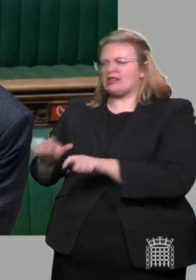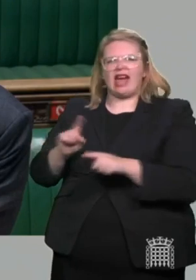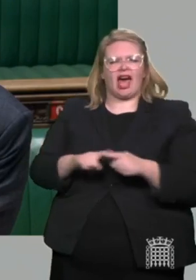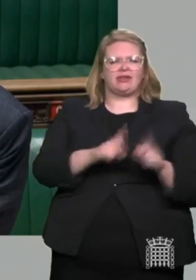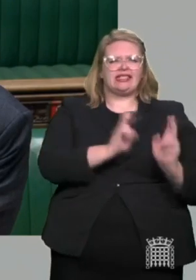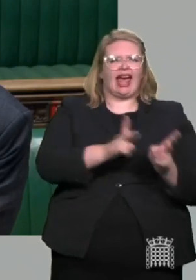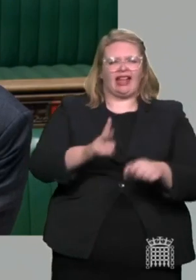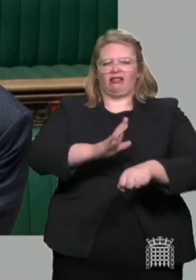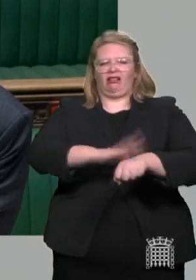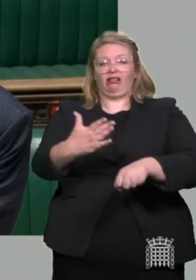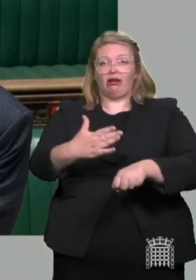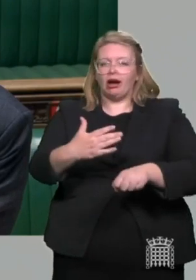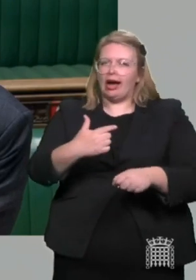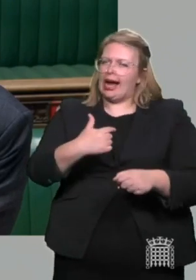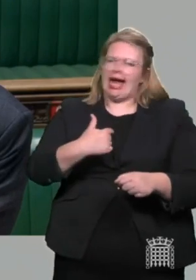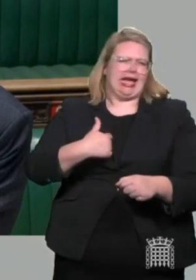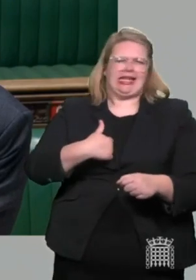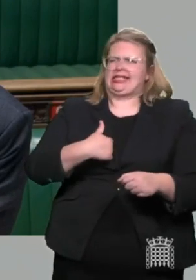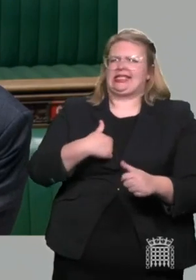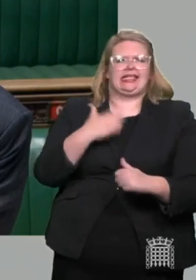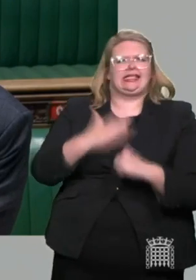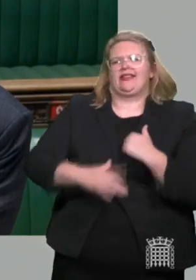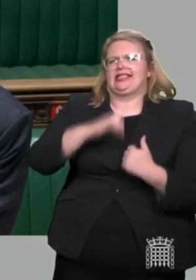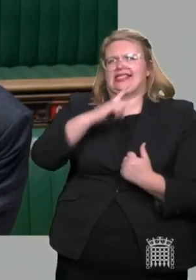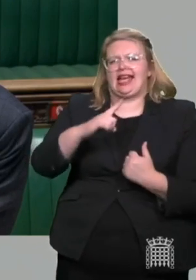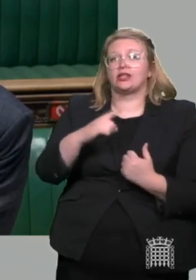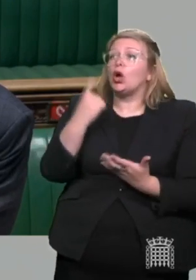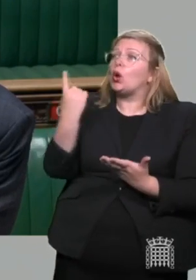person who claims to have heard it— because I cannot find them. He says that they are